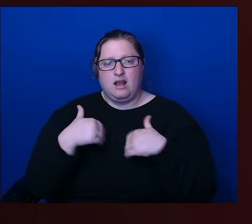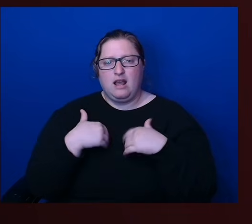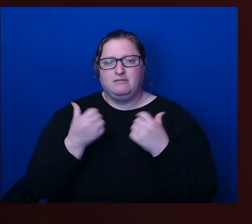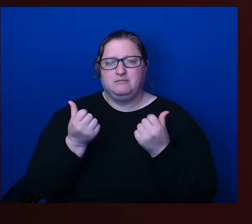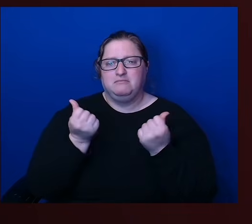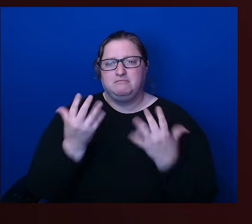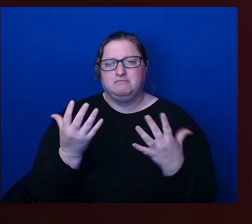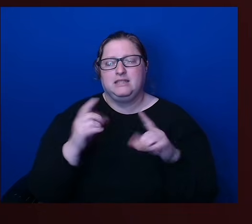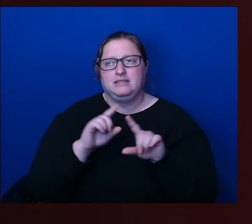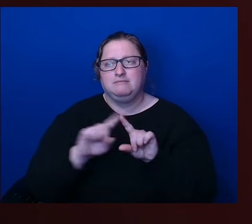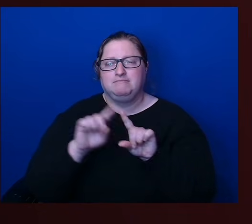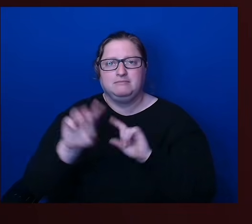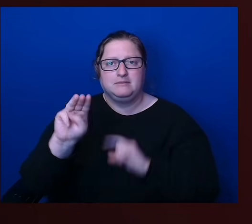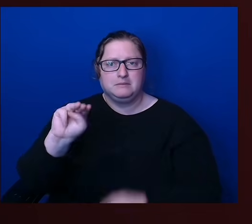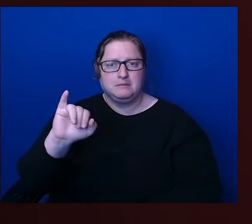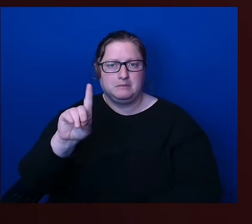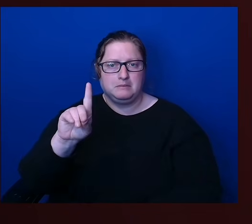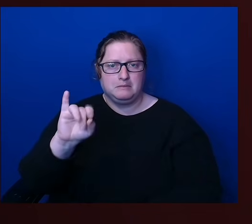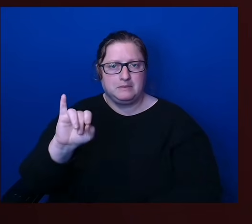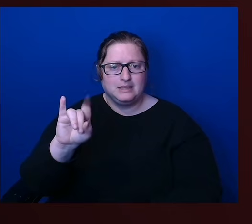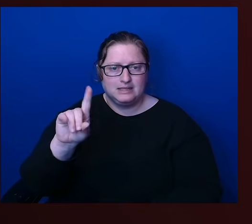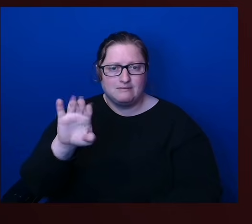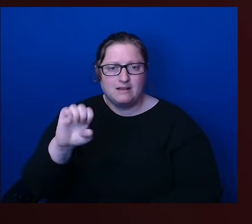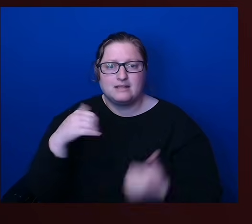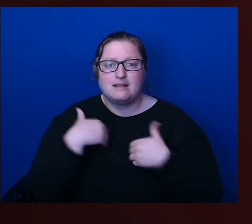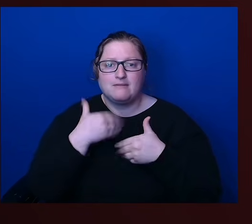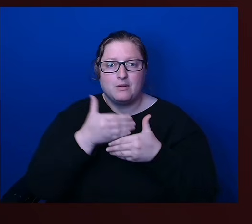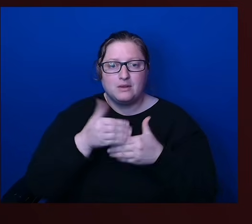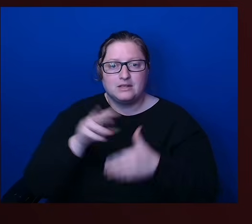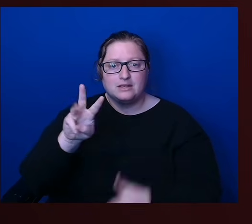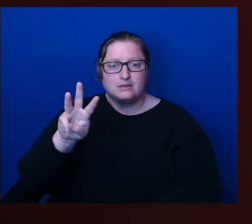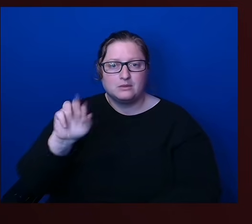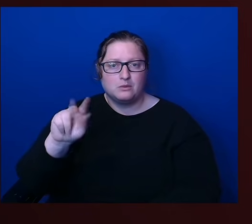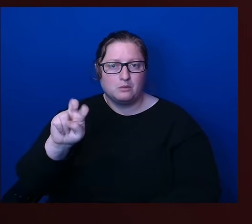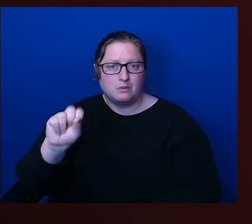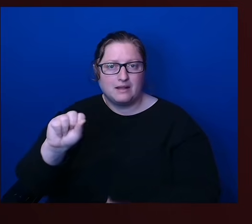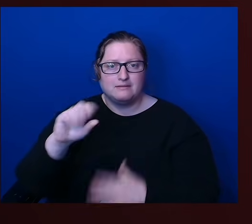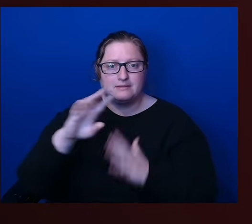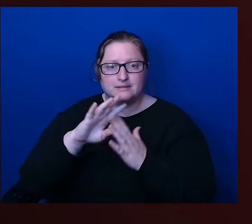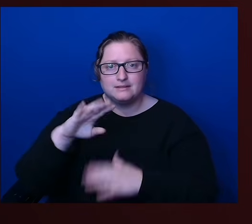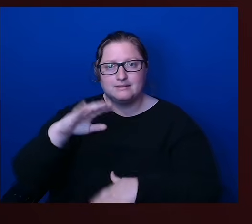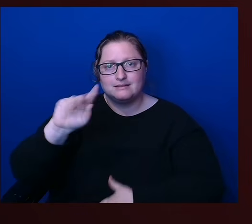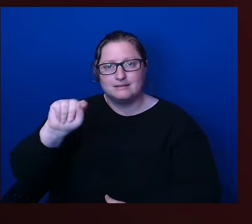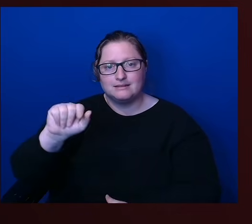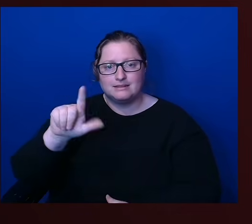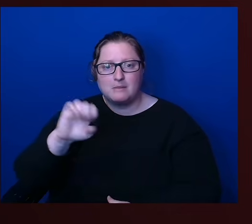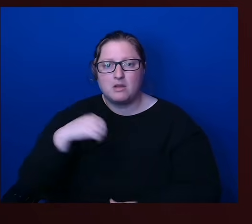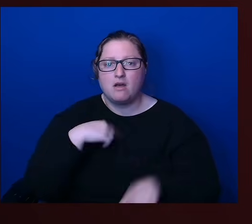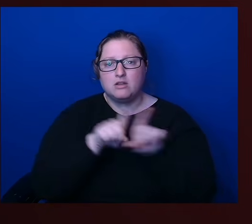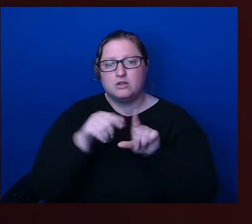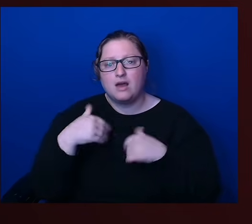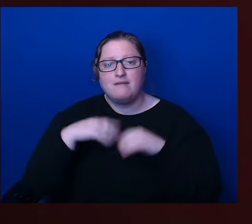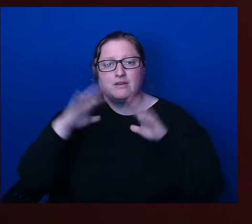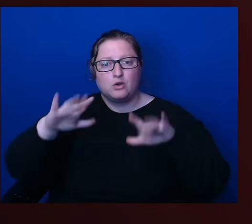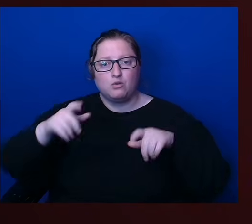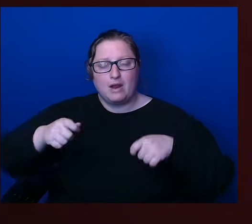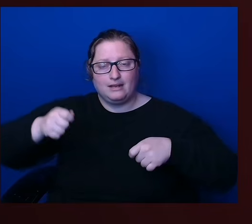One of them is obviously the Windows Wavetable device, one of them is this fantastic drum machine written by a great company called VCV Rack.